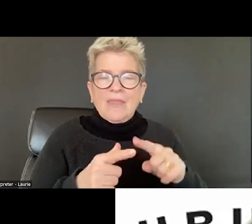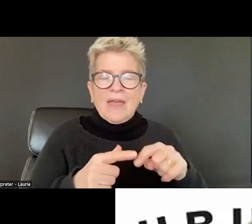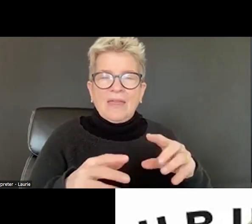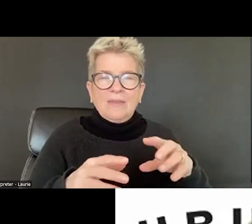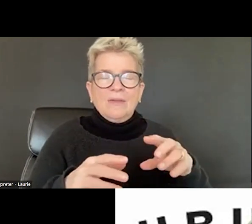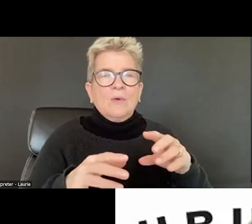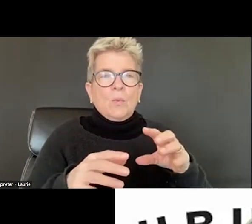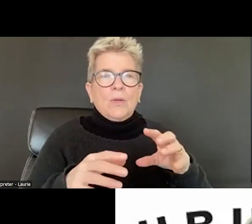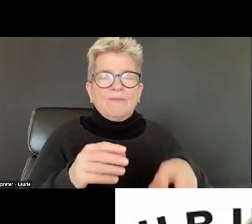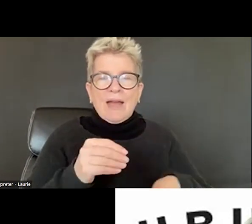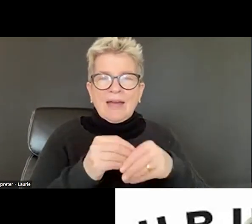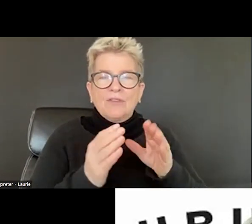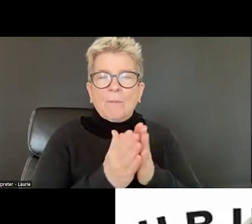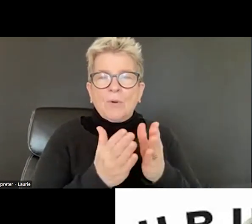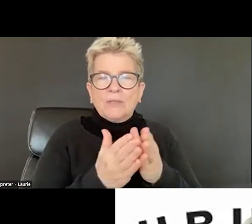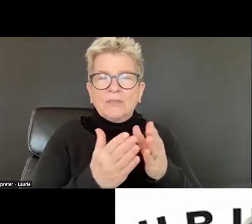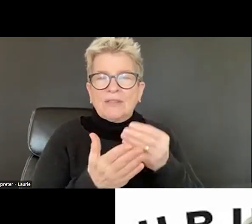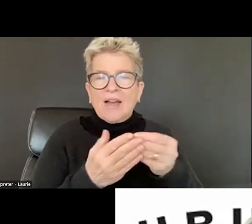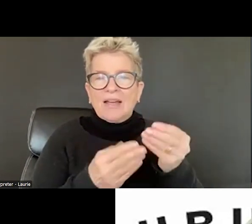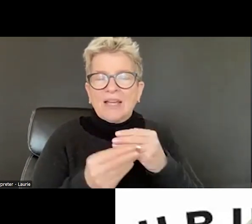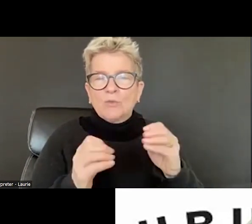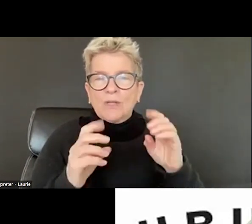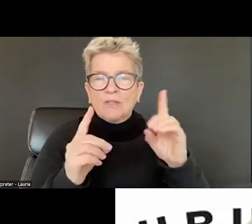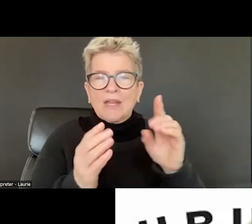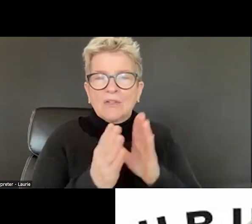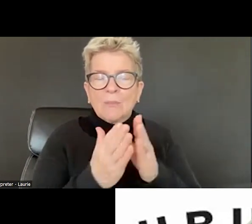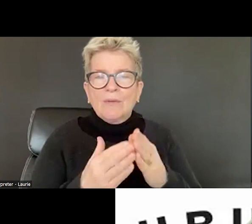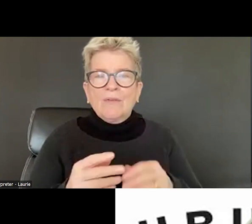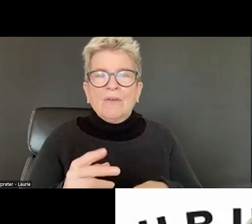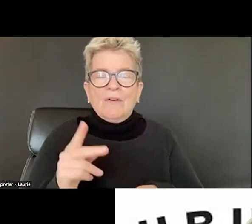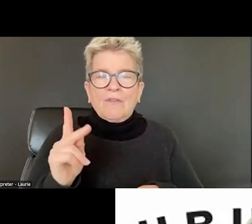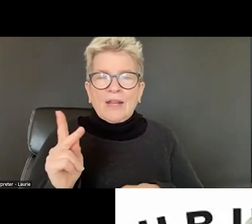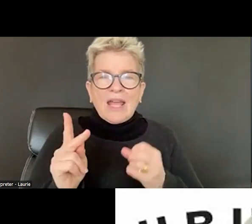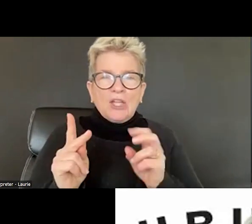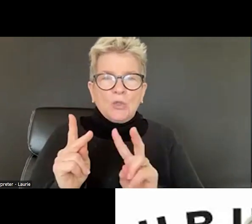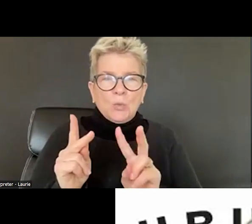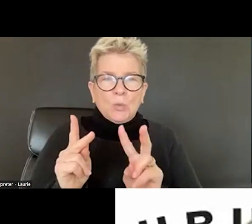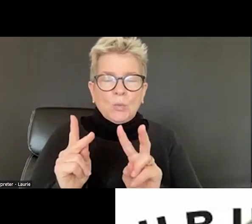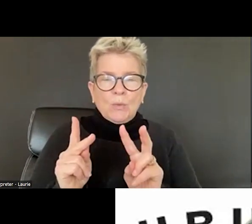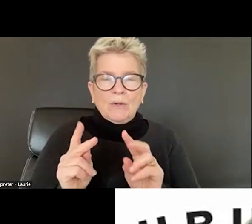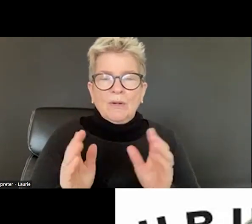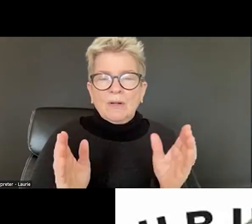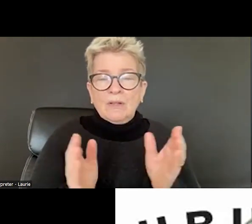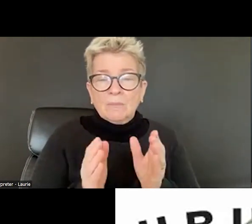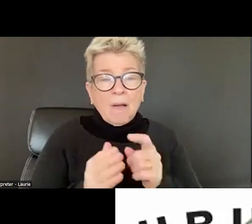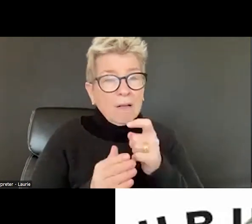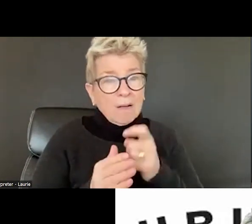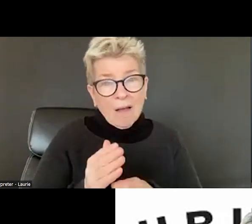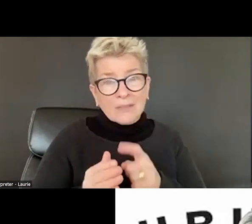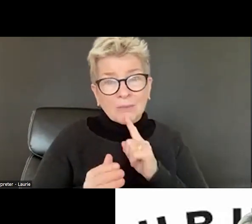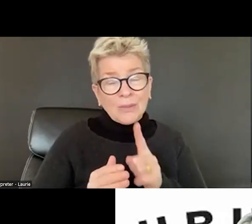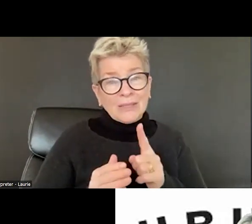those financial education books for K2 a fairly small Cost U when we look at the whole thing we